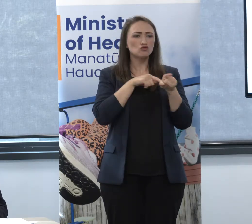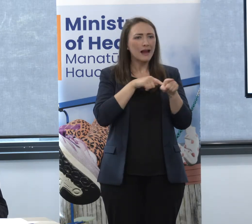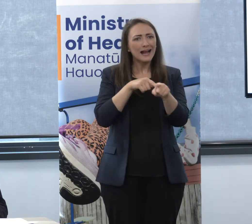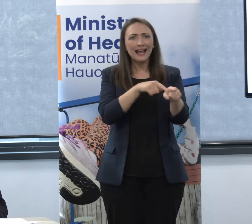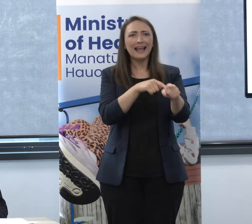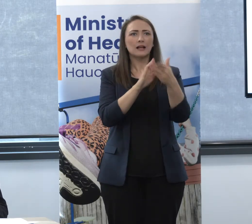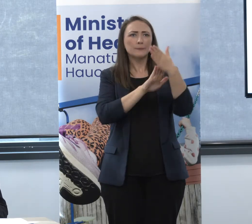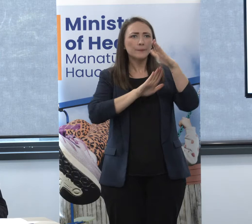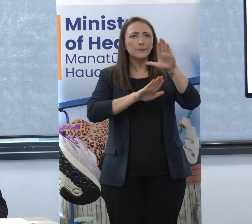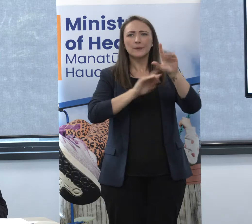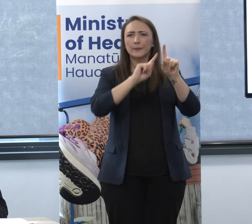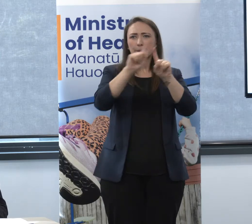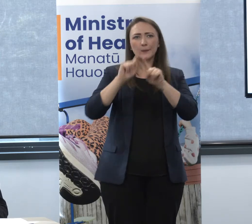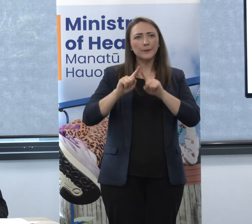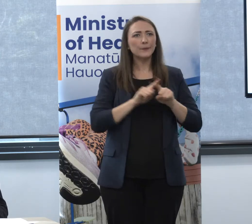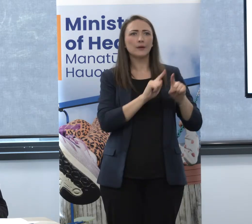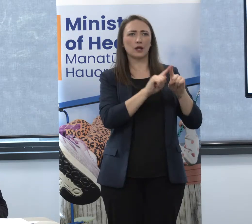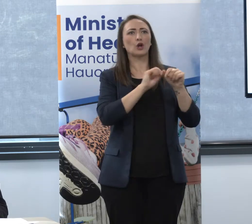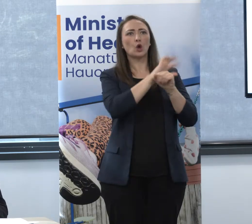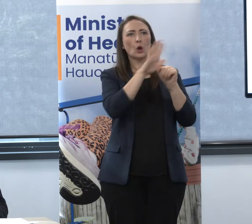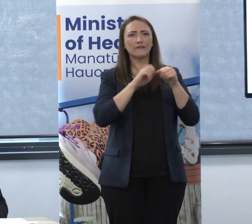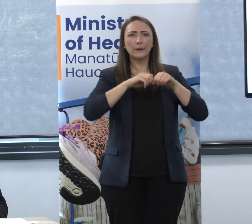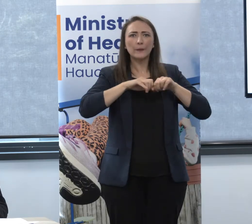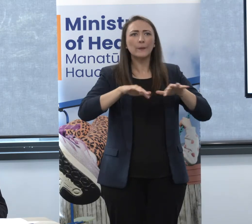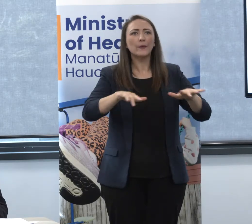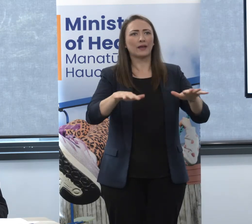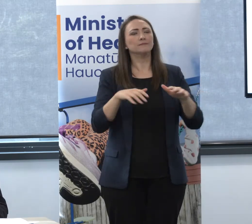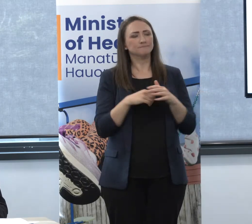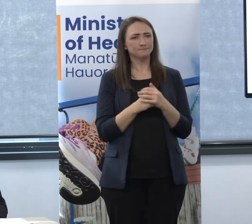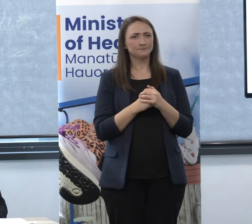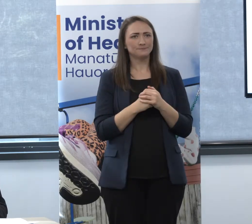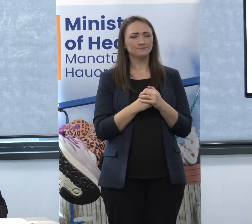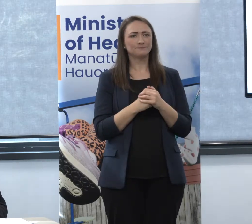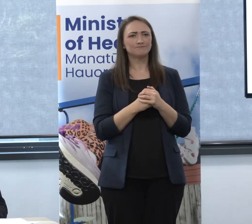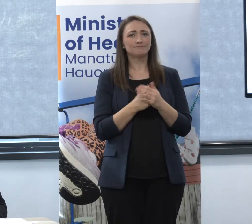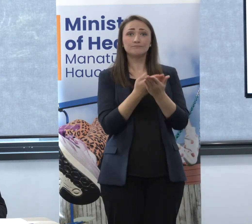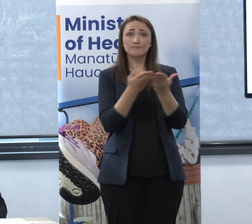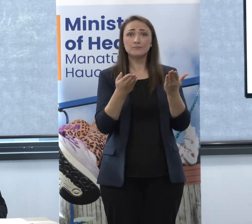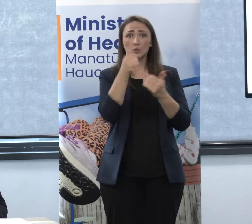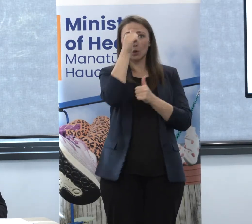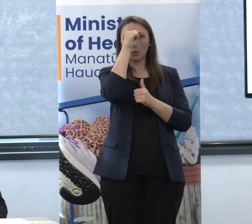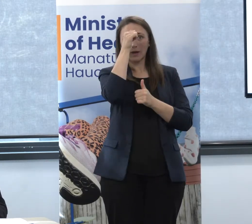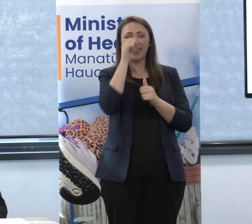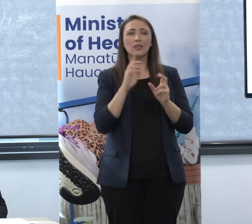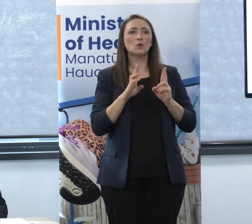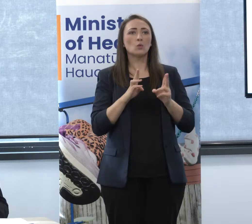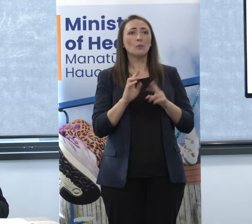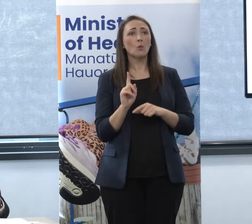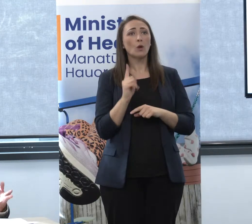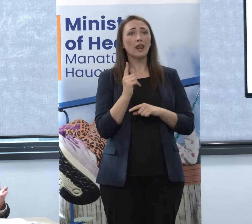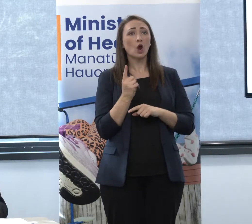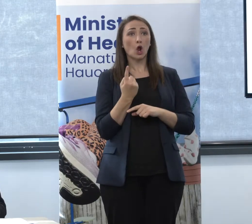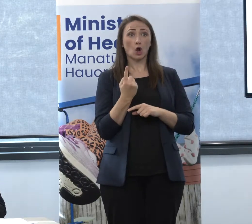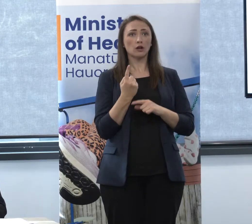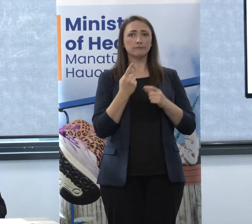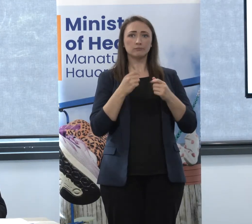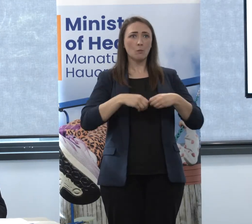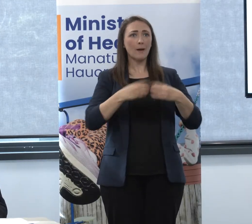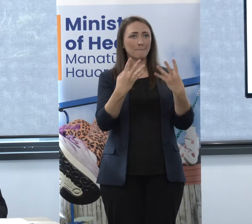and then will have a general discussion about our tracking of COVID-19 general. You will be aware our normal 1